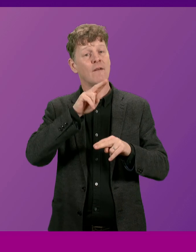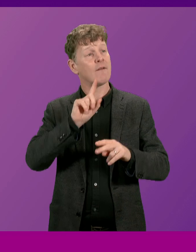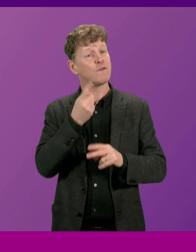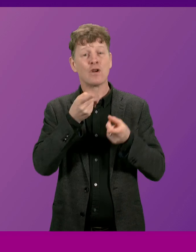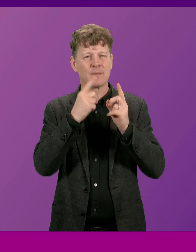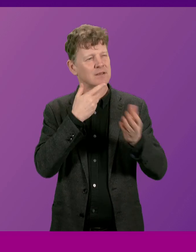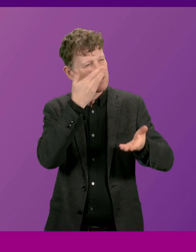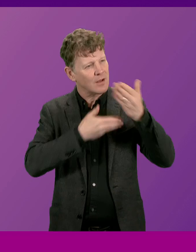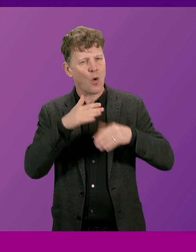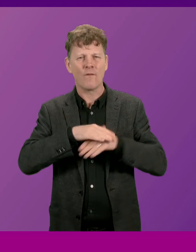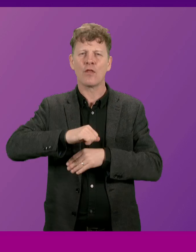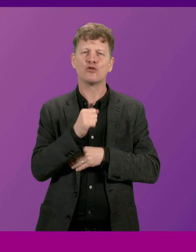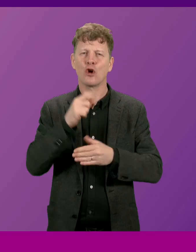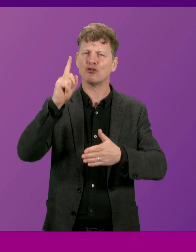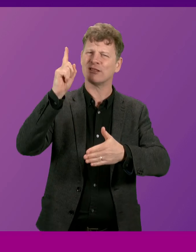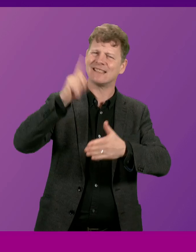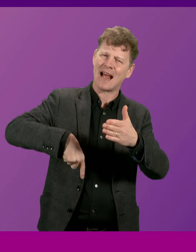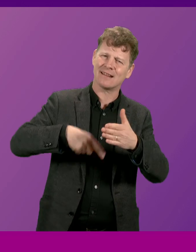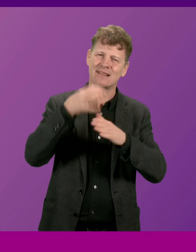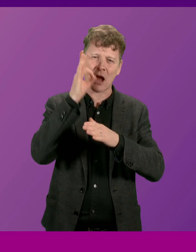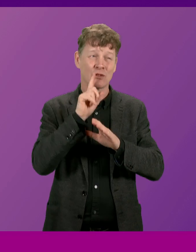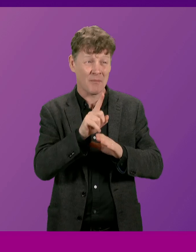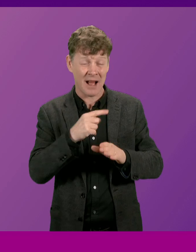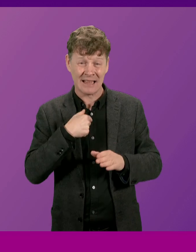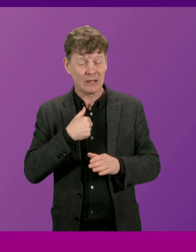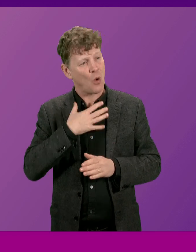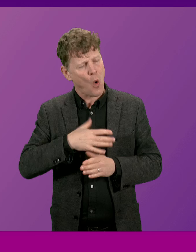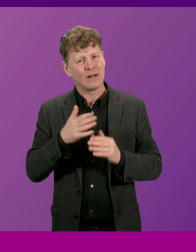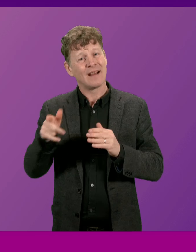but he could perhaps heed our calls to include a greater voice for victims on it.